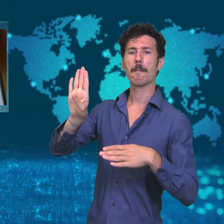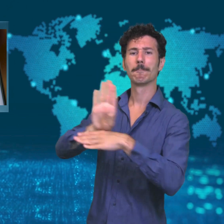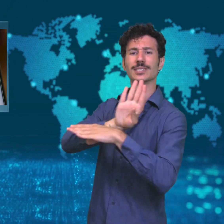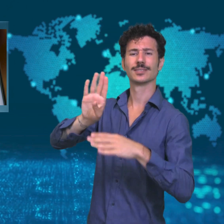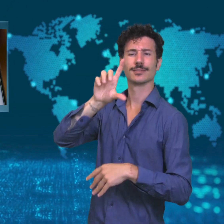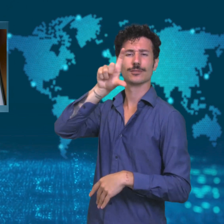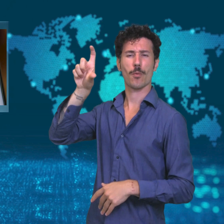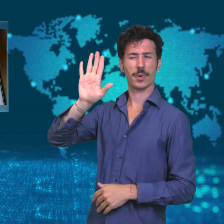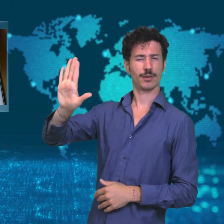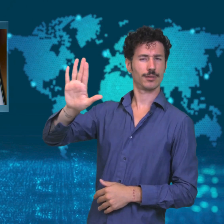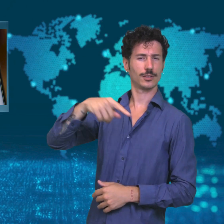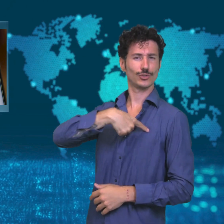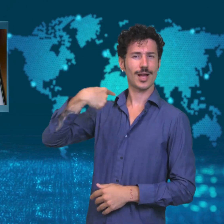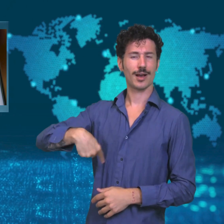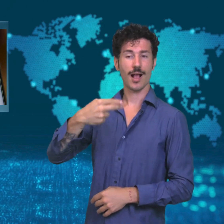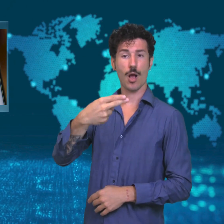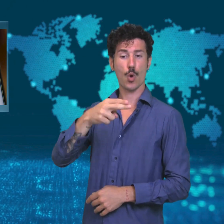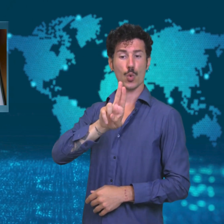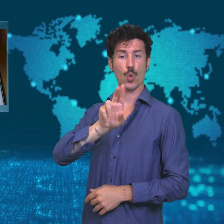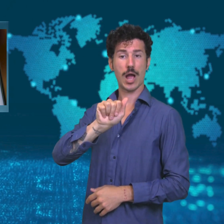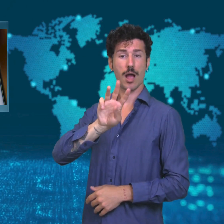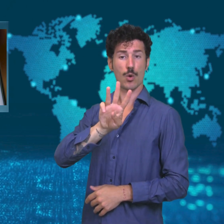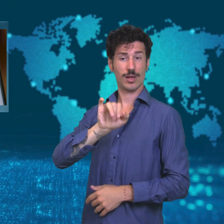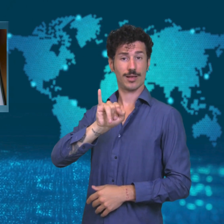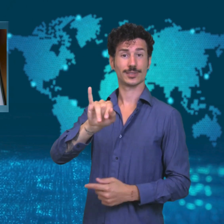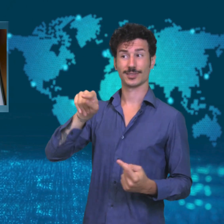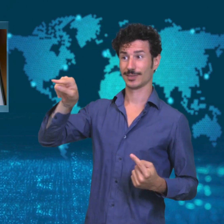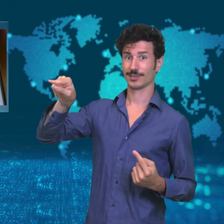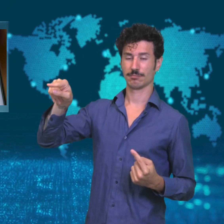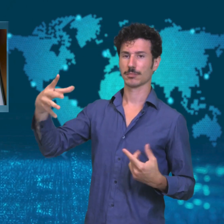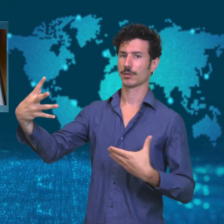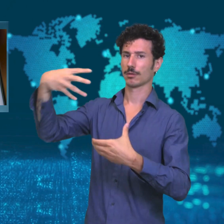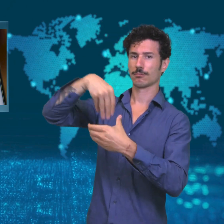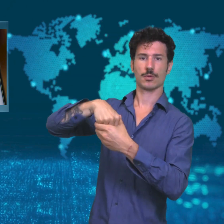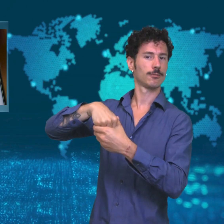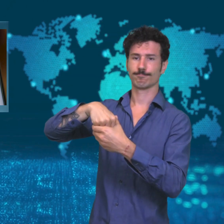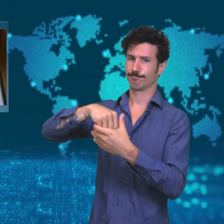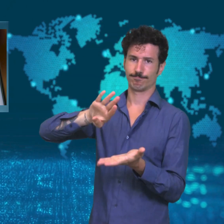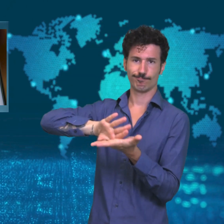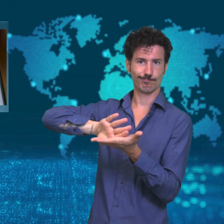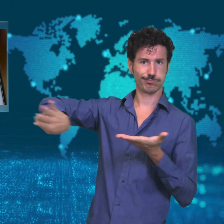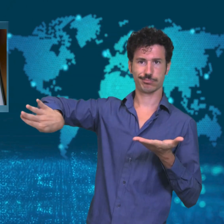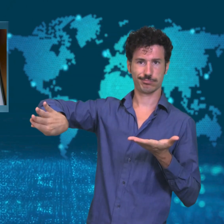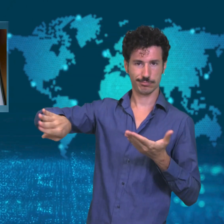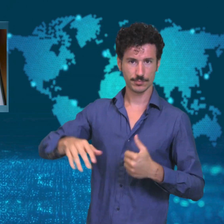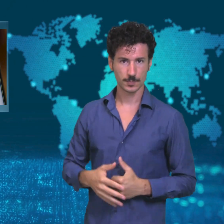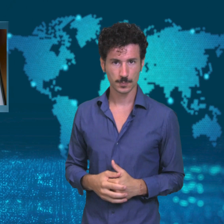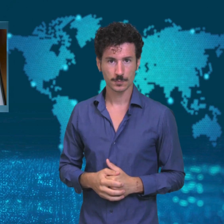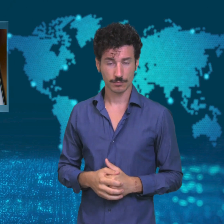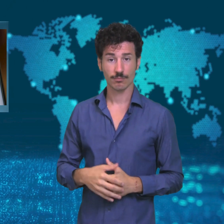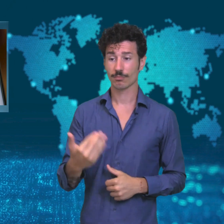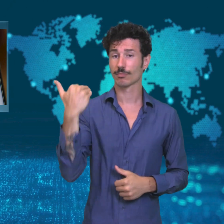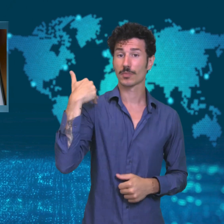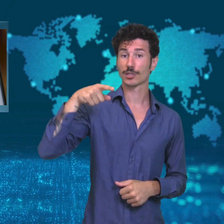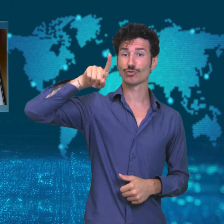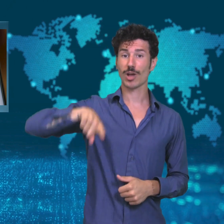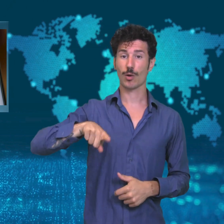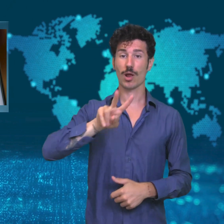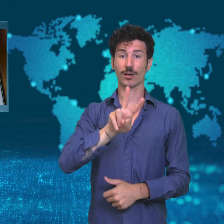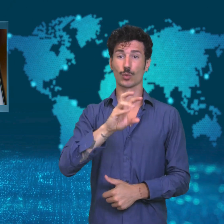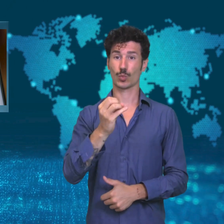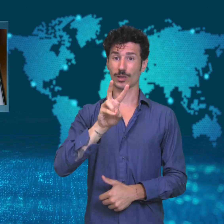Chinese company Huawei from its new 5G telecommunications network.